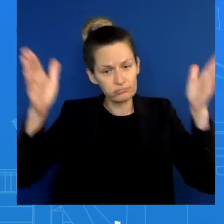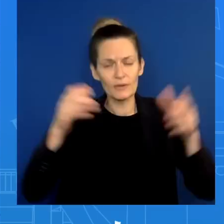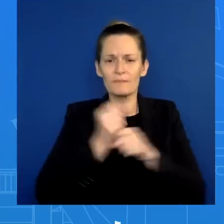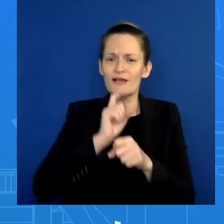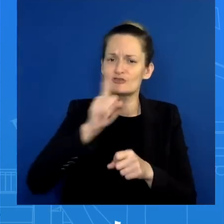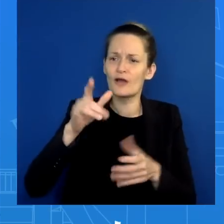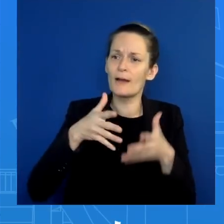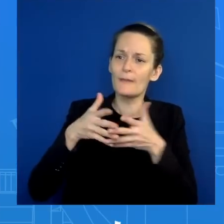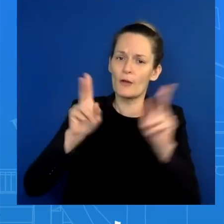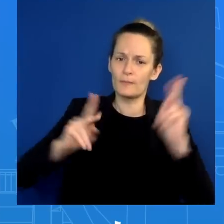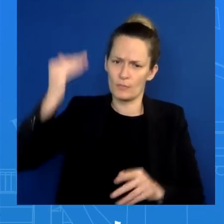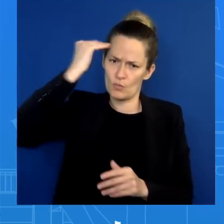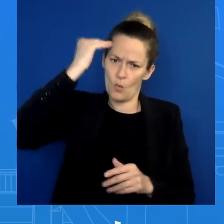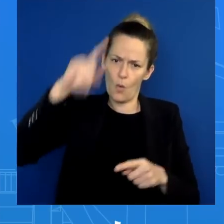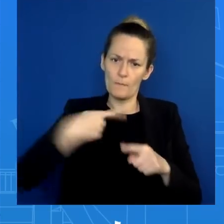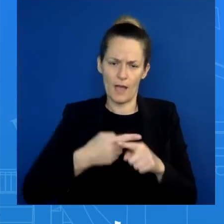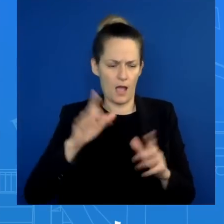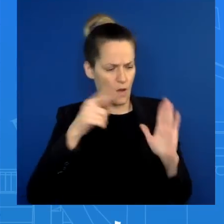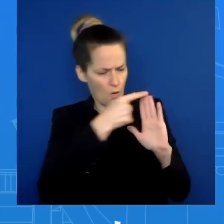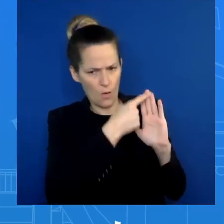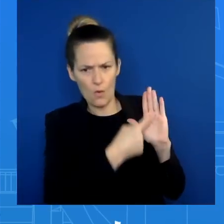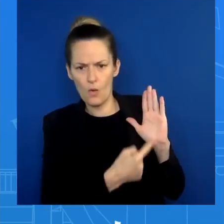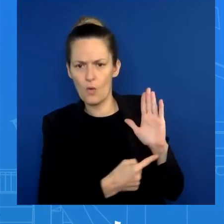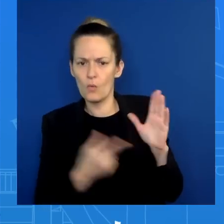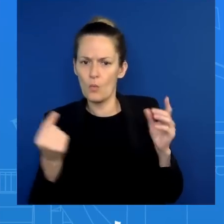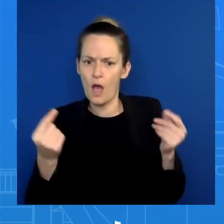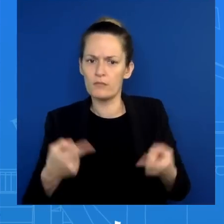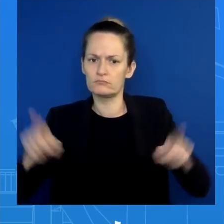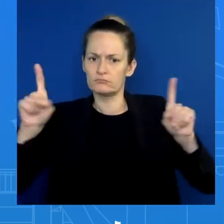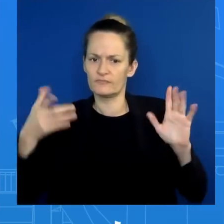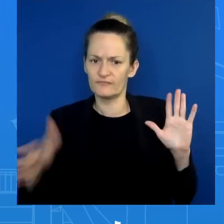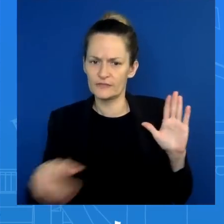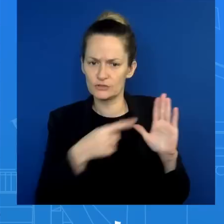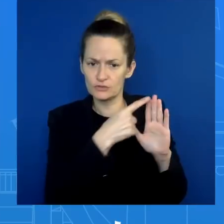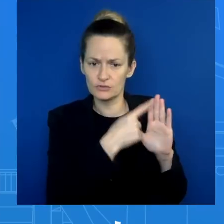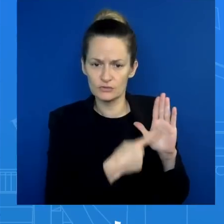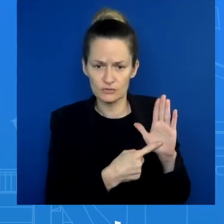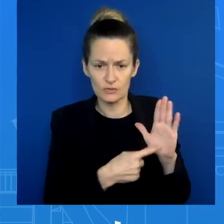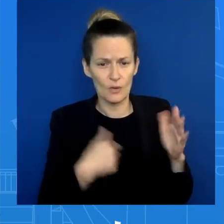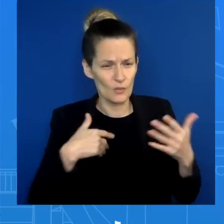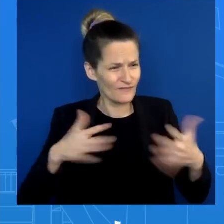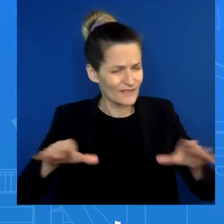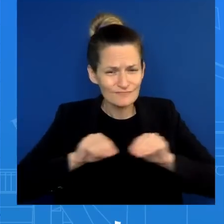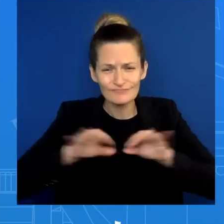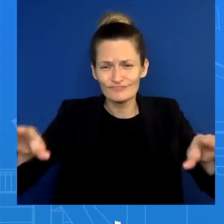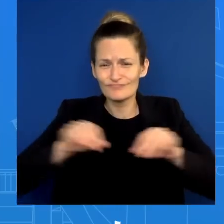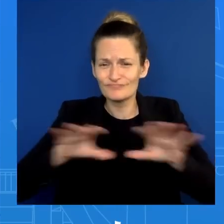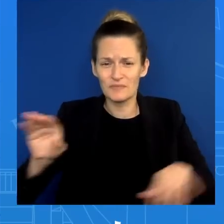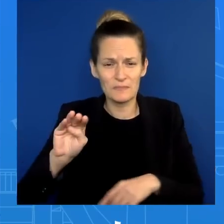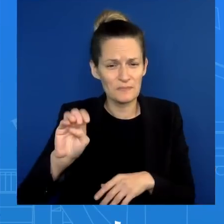specific thing I can't get into politics from here, as you know very well, Peter.